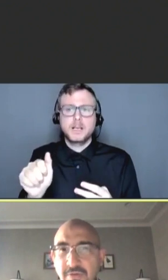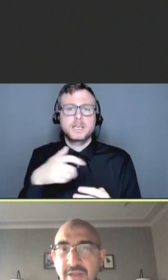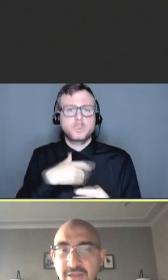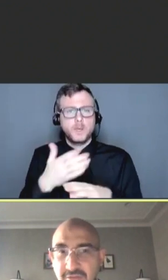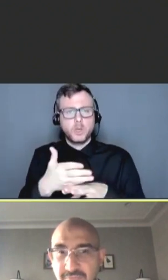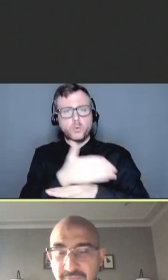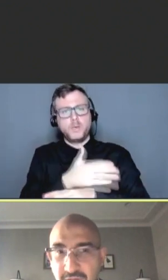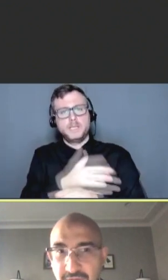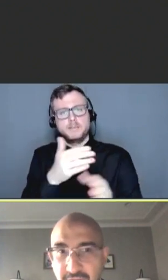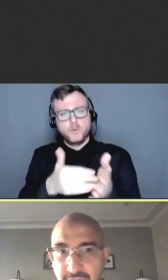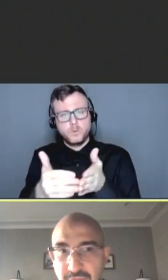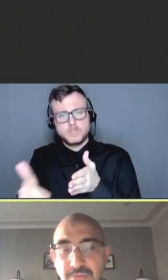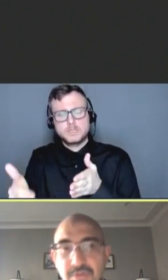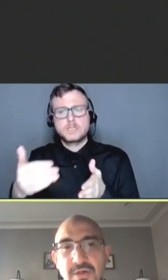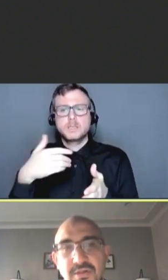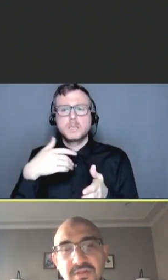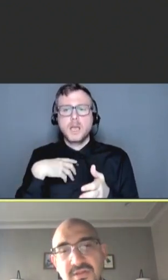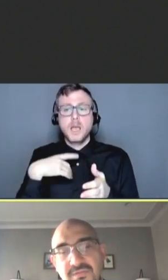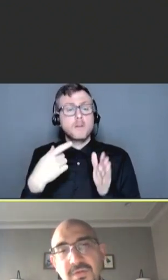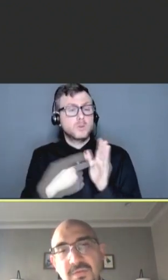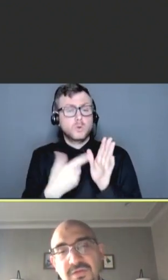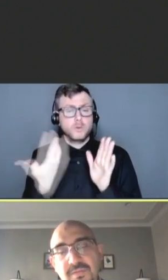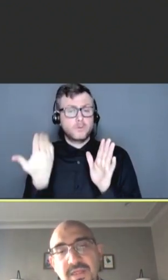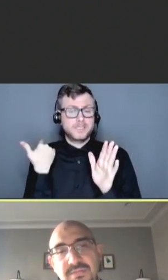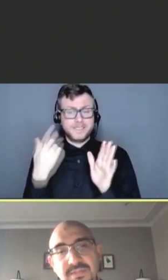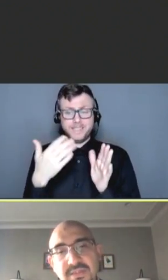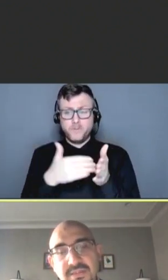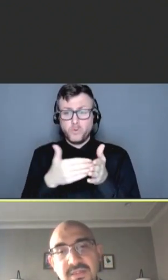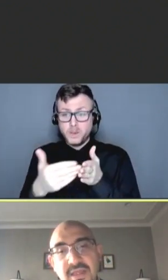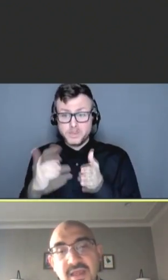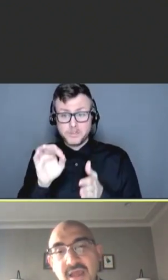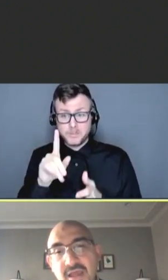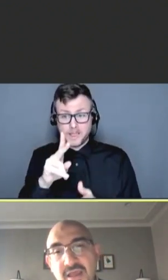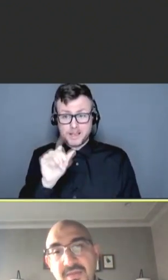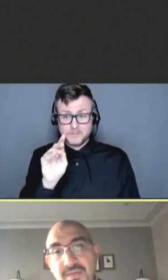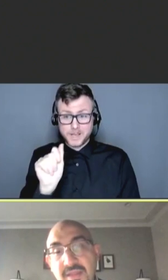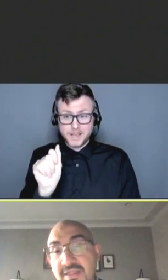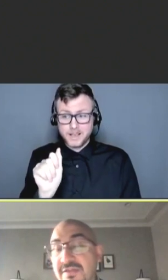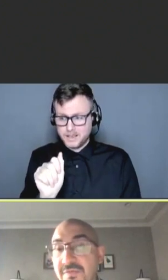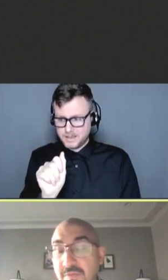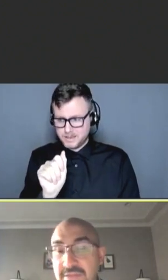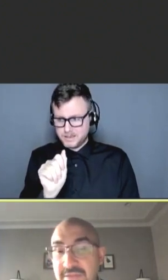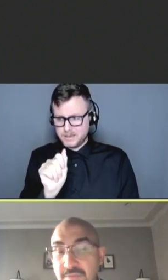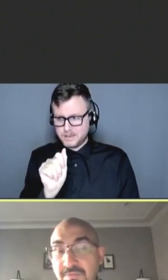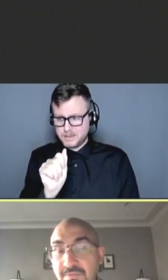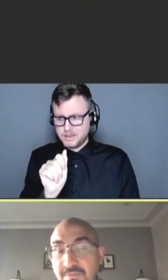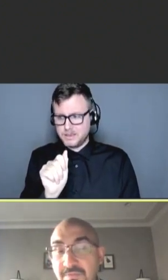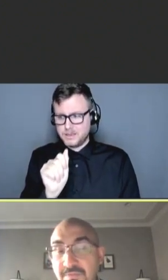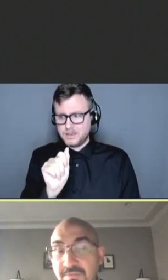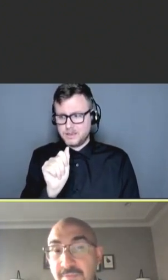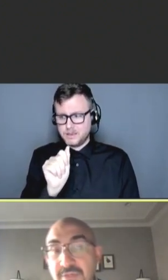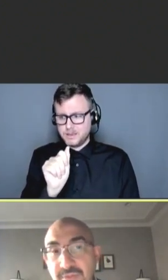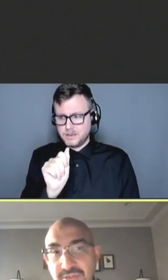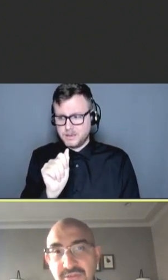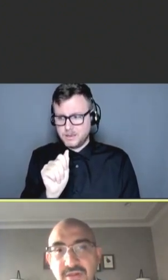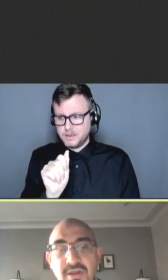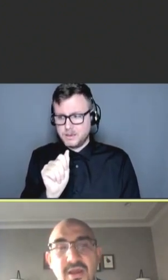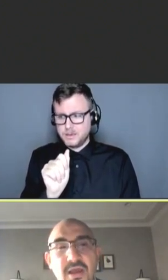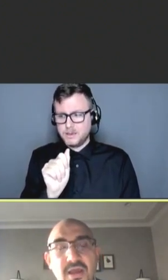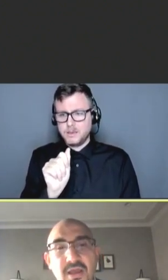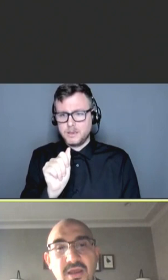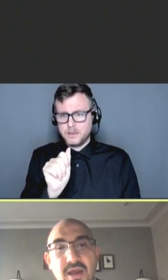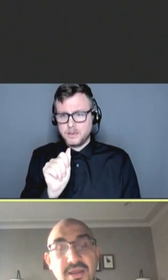the -- I showed you earlier, that the frequency of plasma cells against influenza were much, much